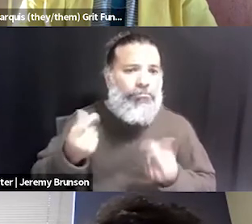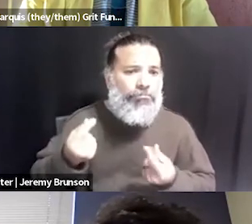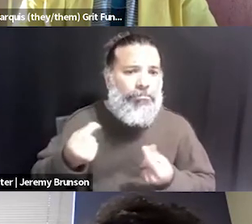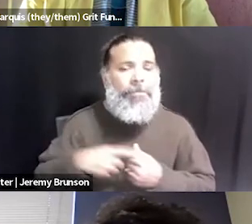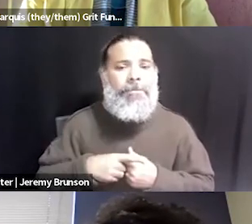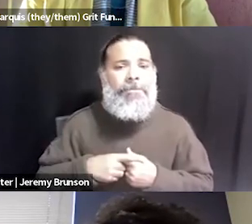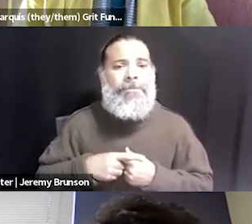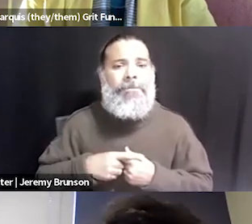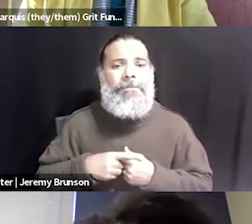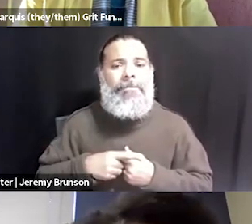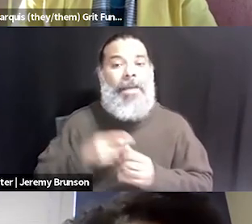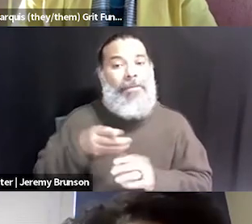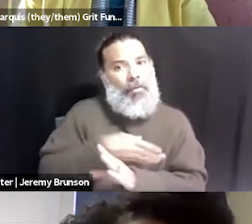an application.